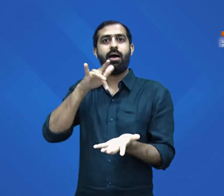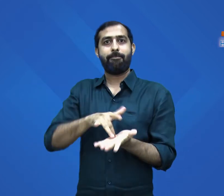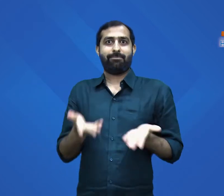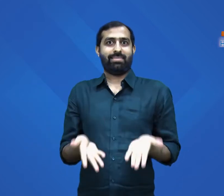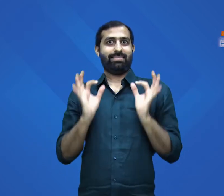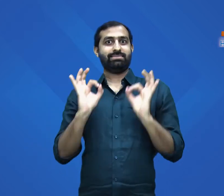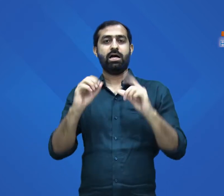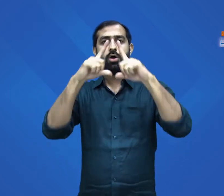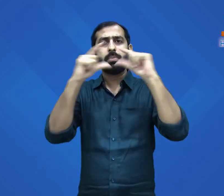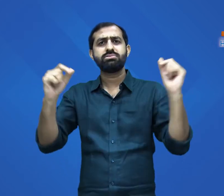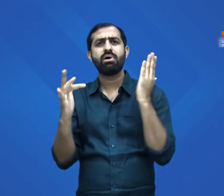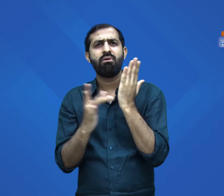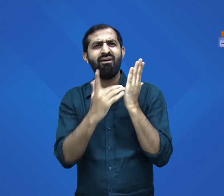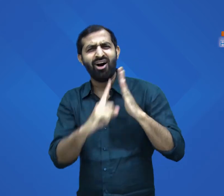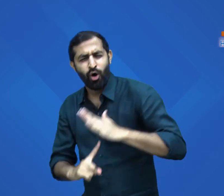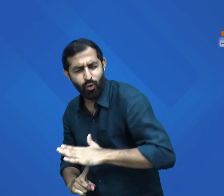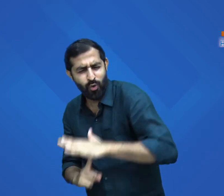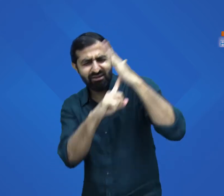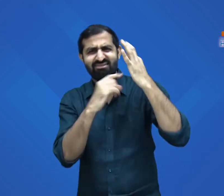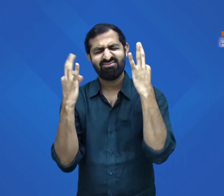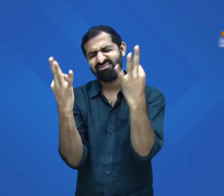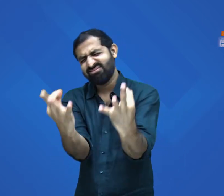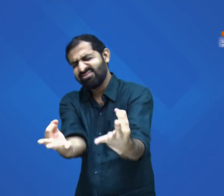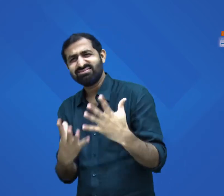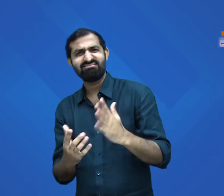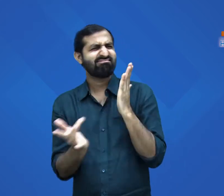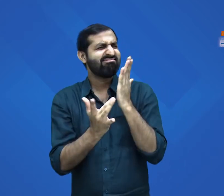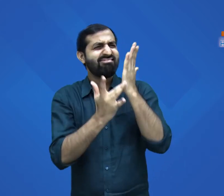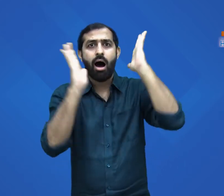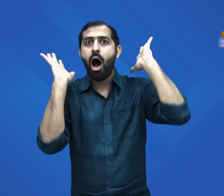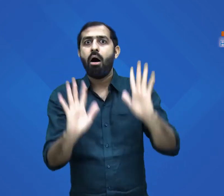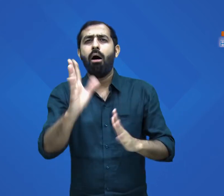But today, Japan is one of the largest and most developed country in the world.